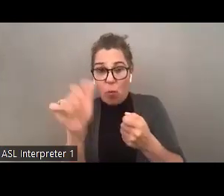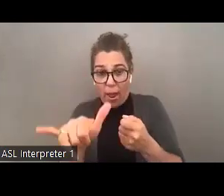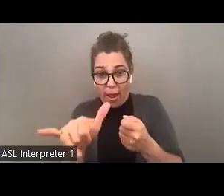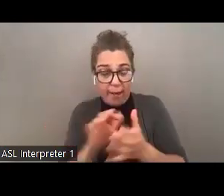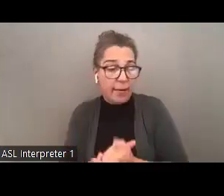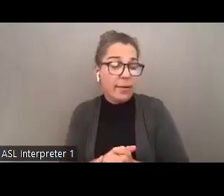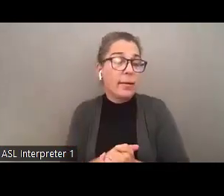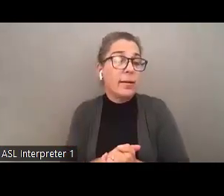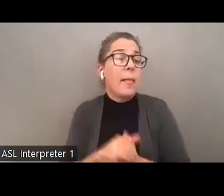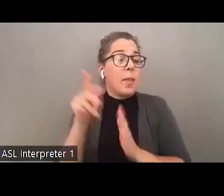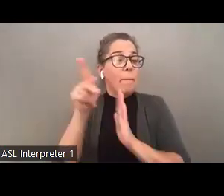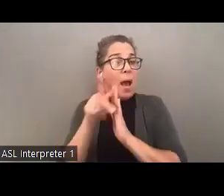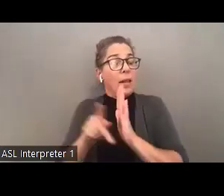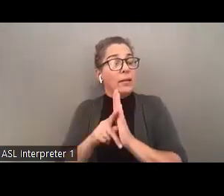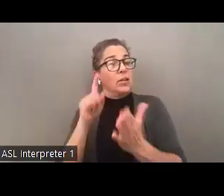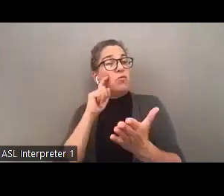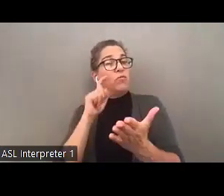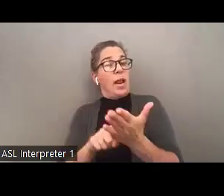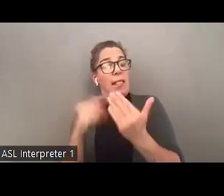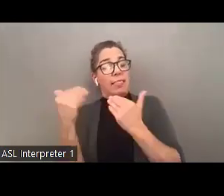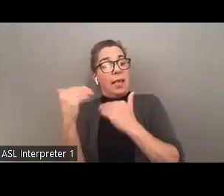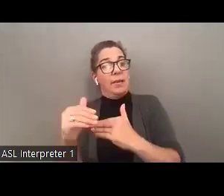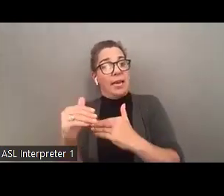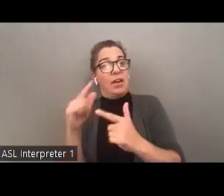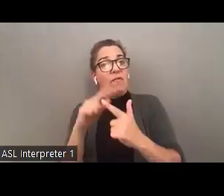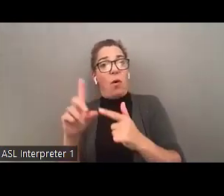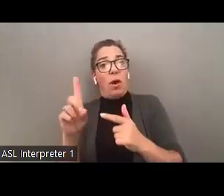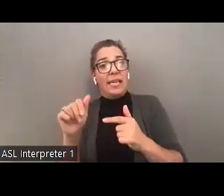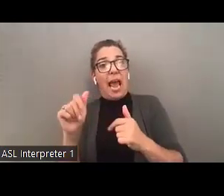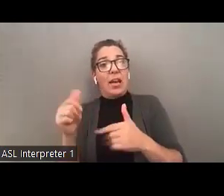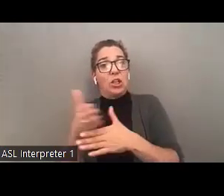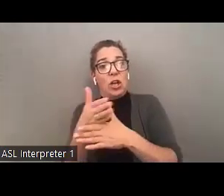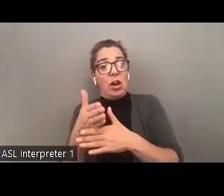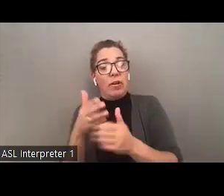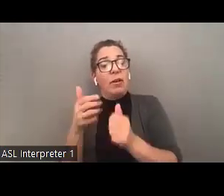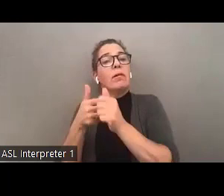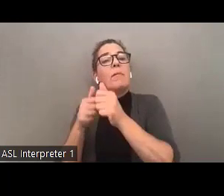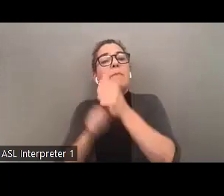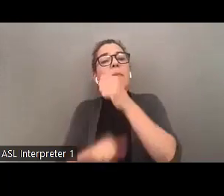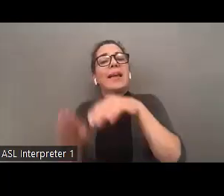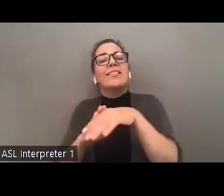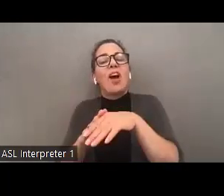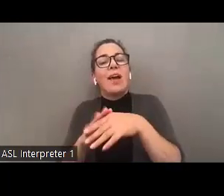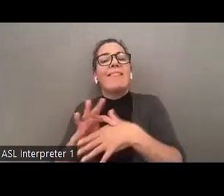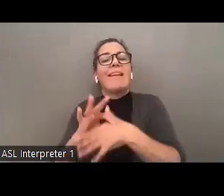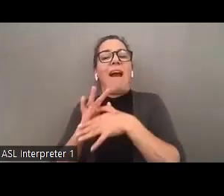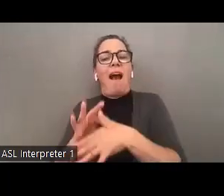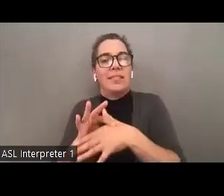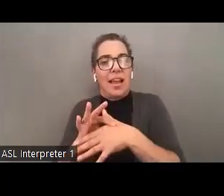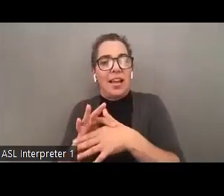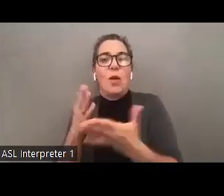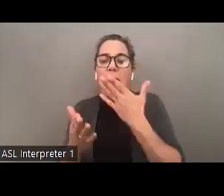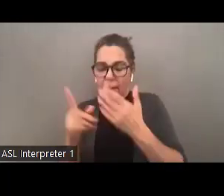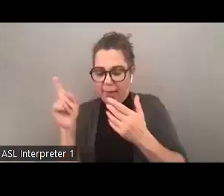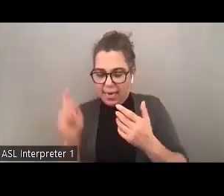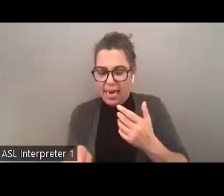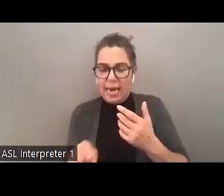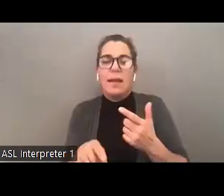The policy recognizes that limitations to data sharing that are based on the content of the informed consent process may be needed and when applicable,